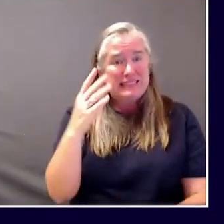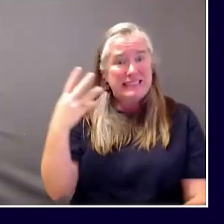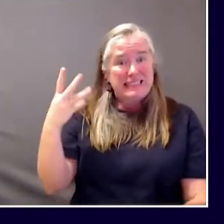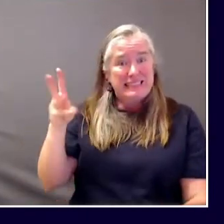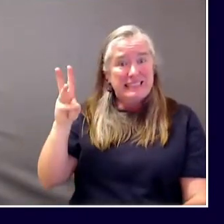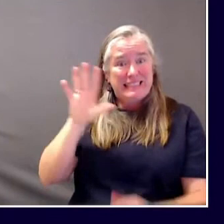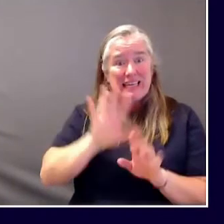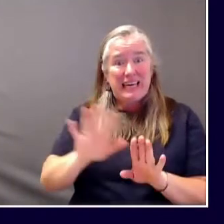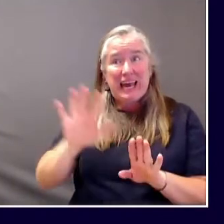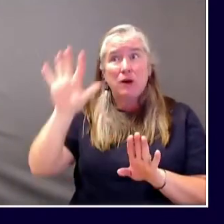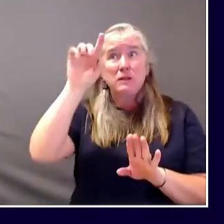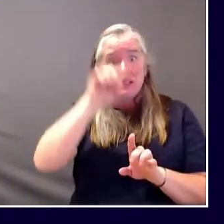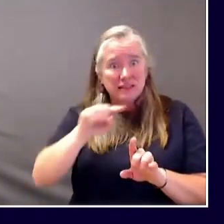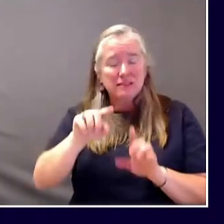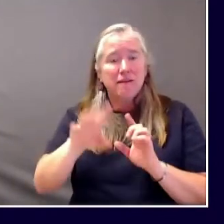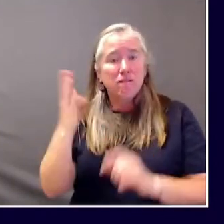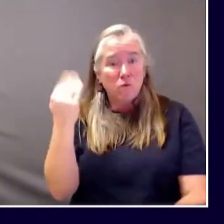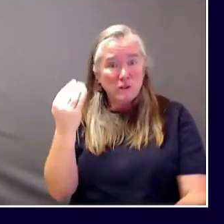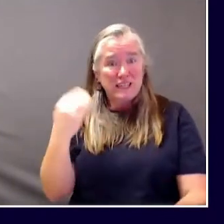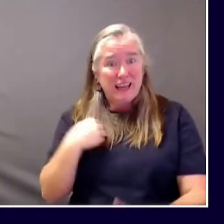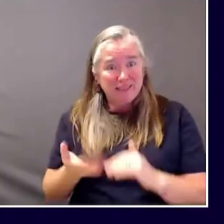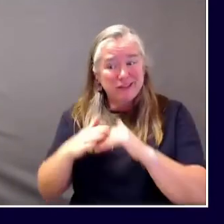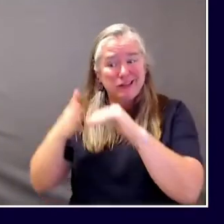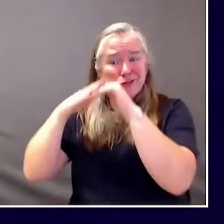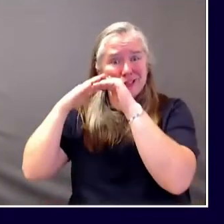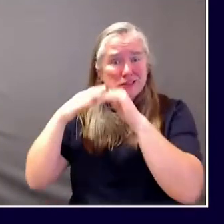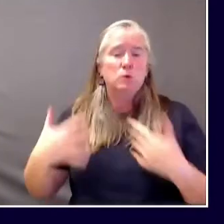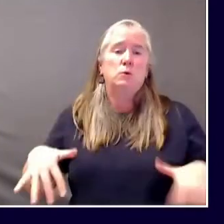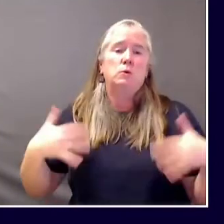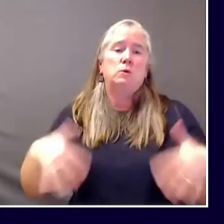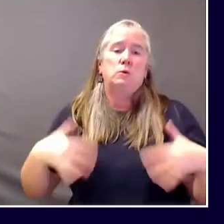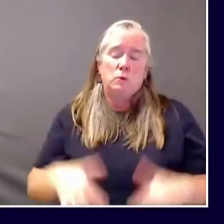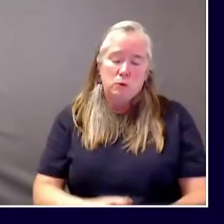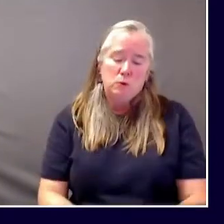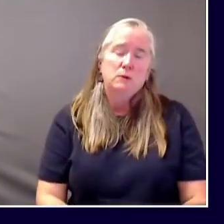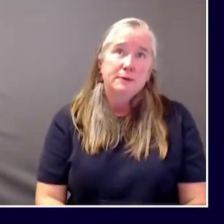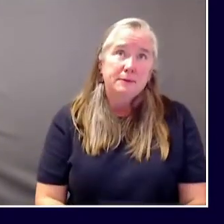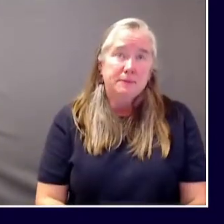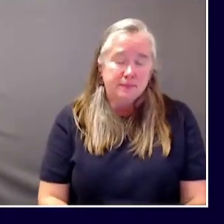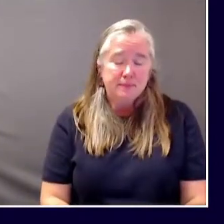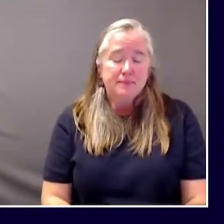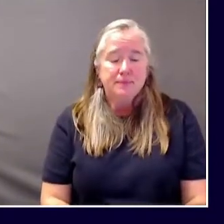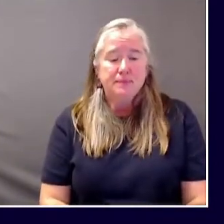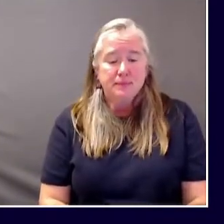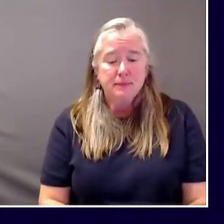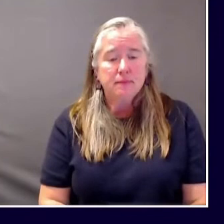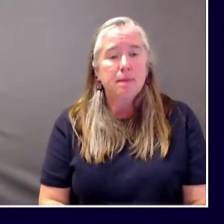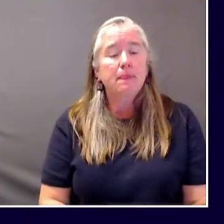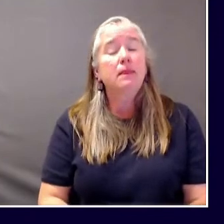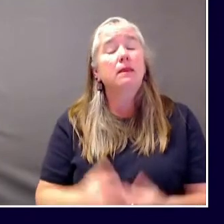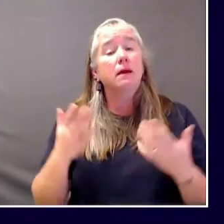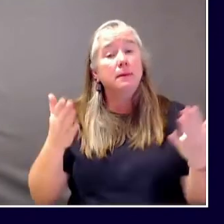this I'd like to take a moment to